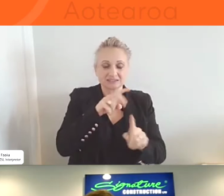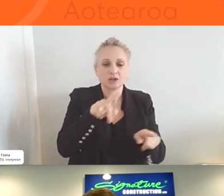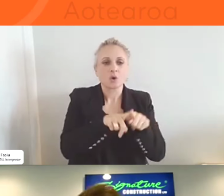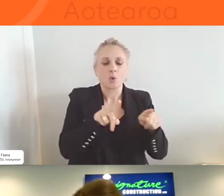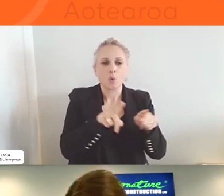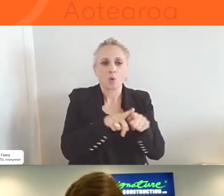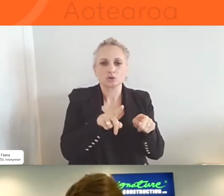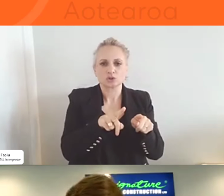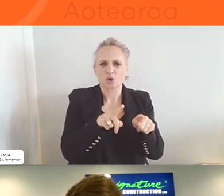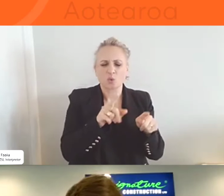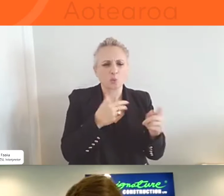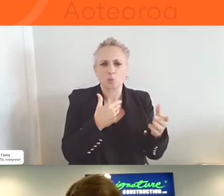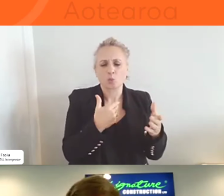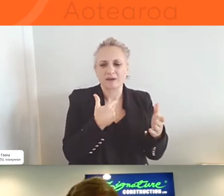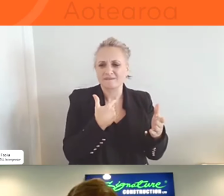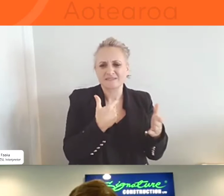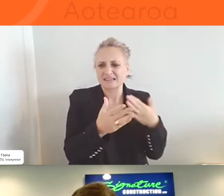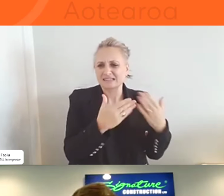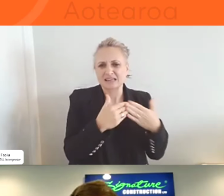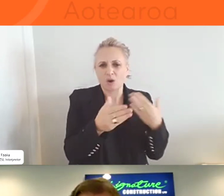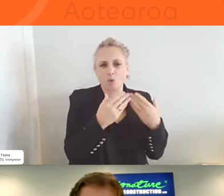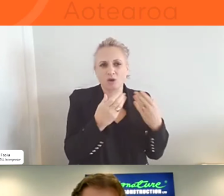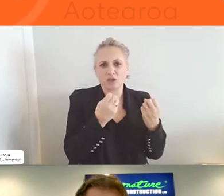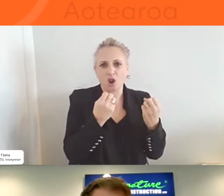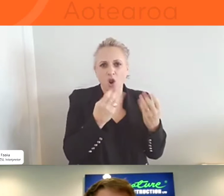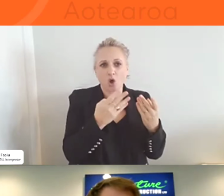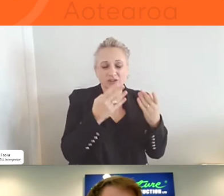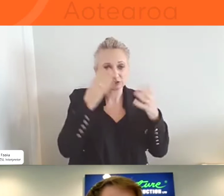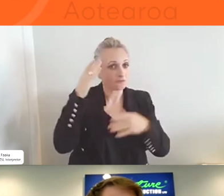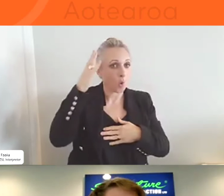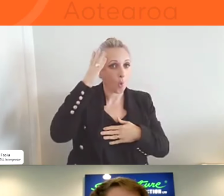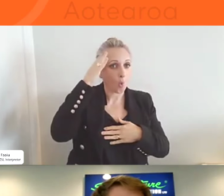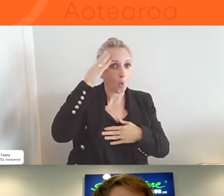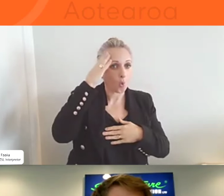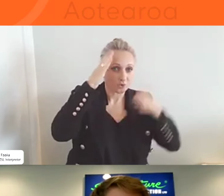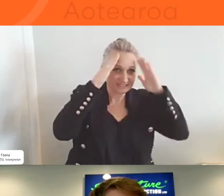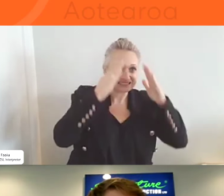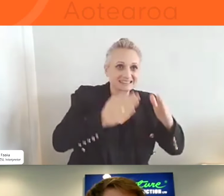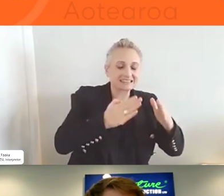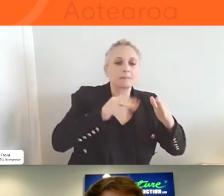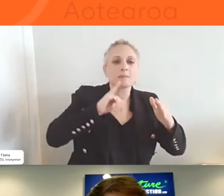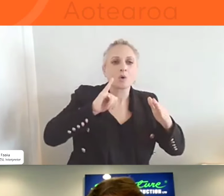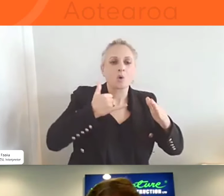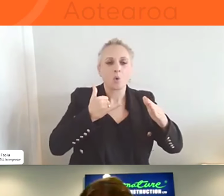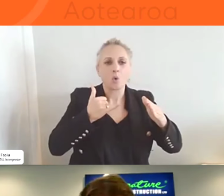a lot of autism and managing acoustic as well. But that will be in my